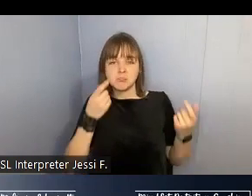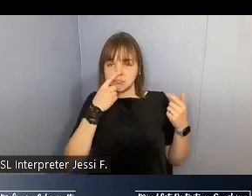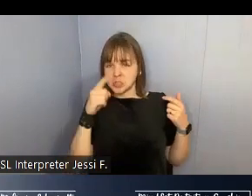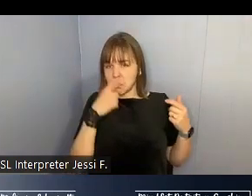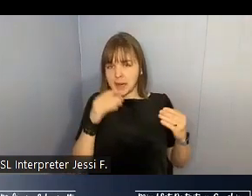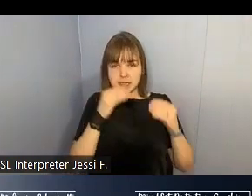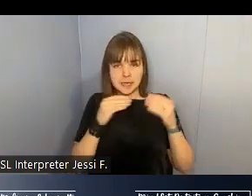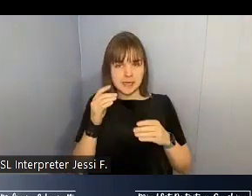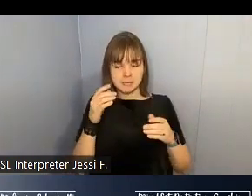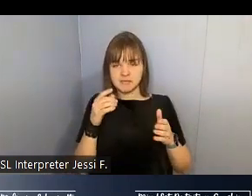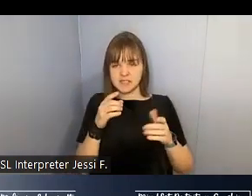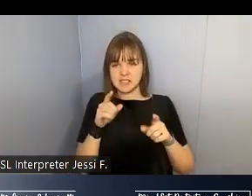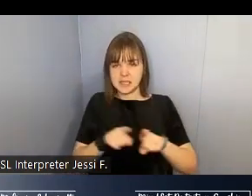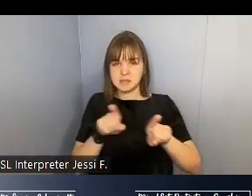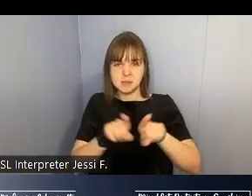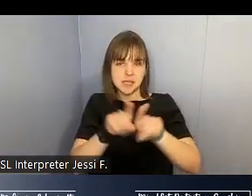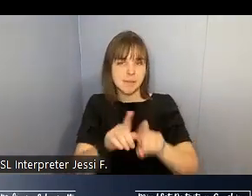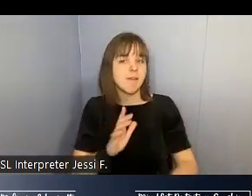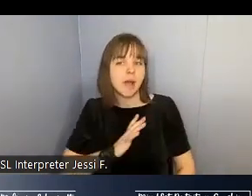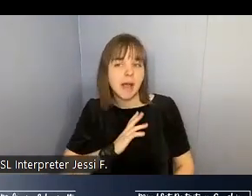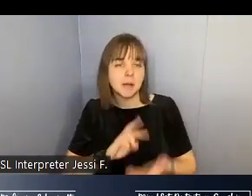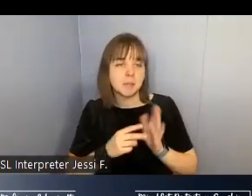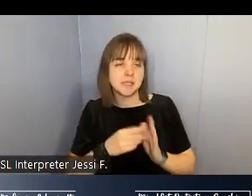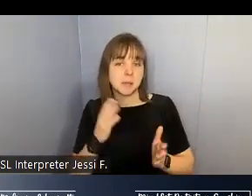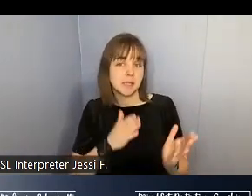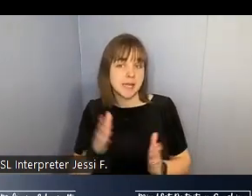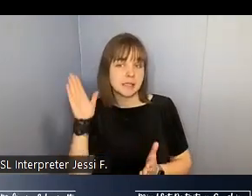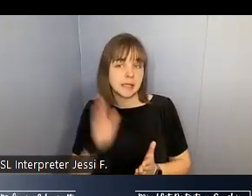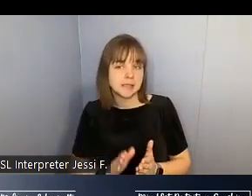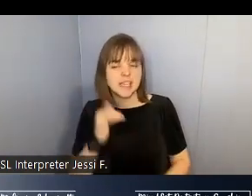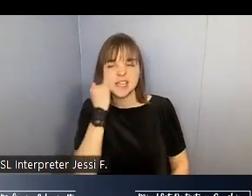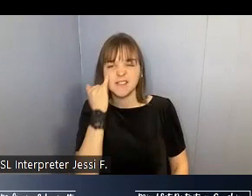That speaks to consistency and less planning. If you're somebody who can't eat the same meal over and over